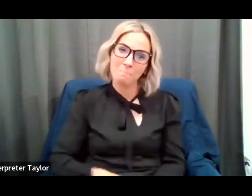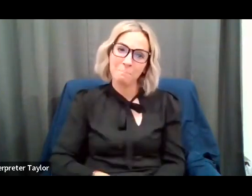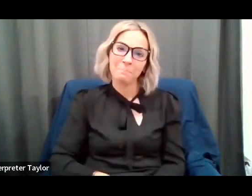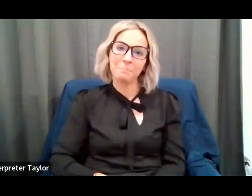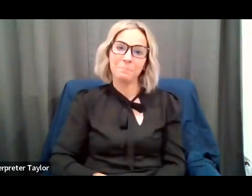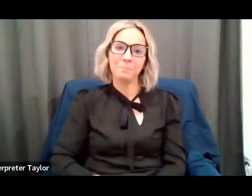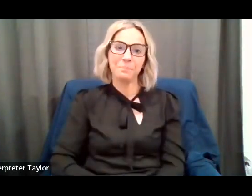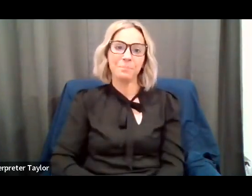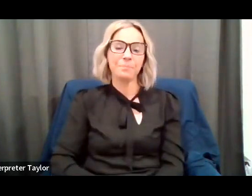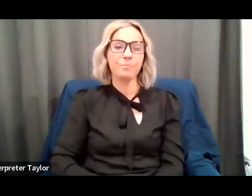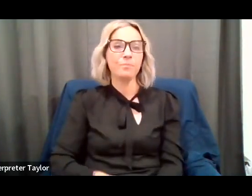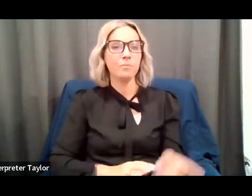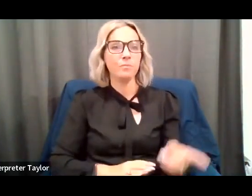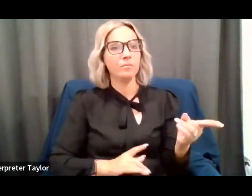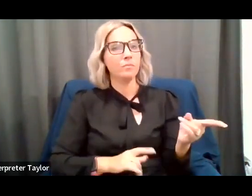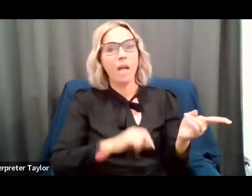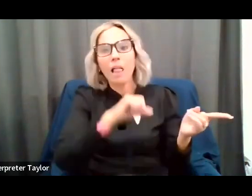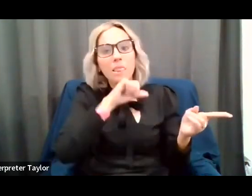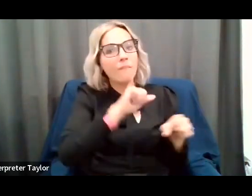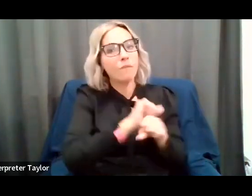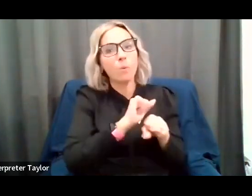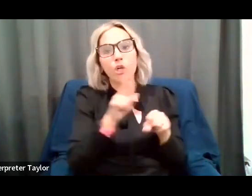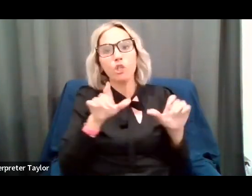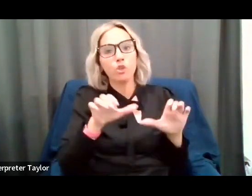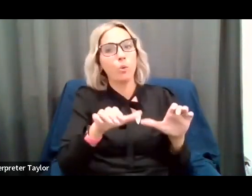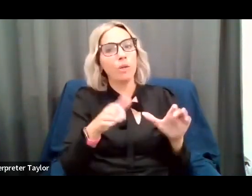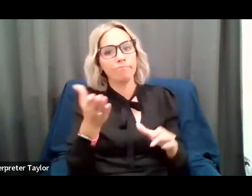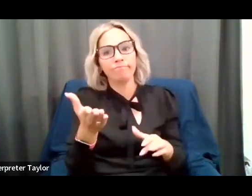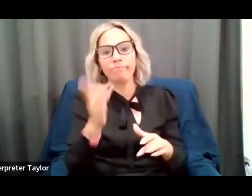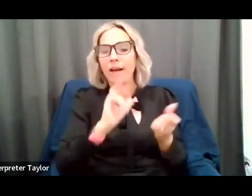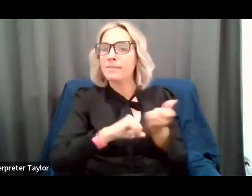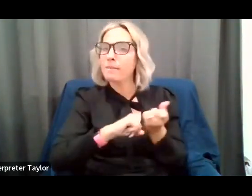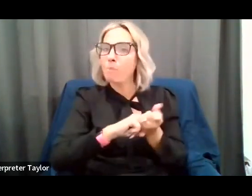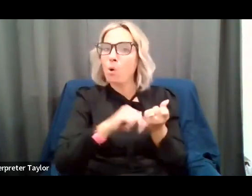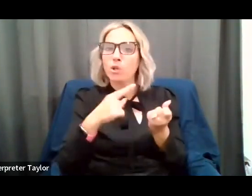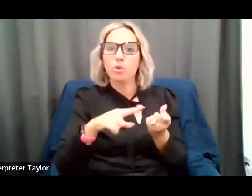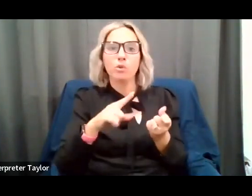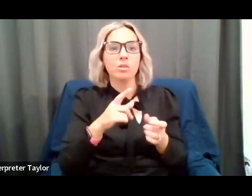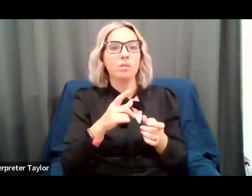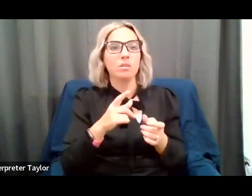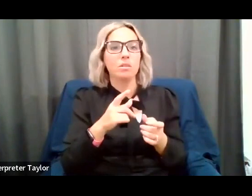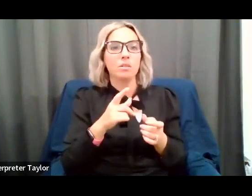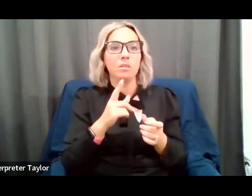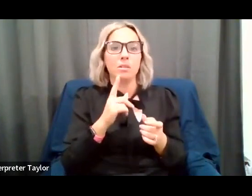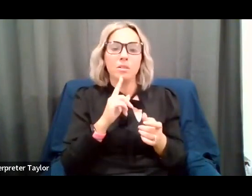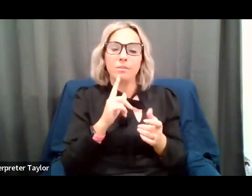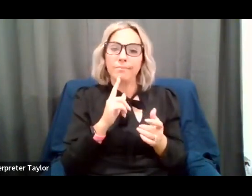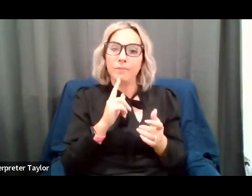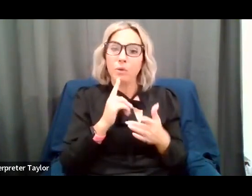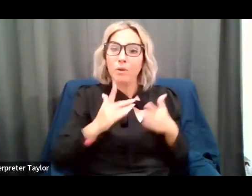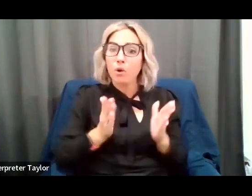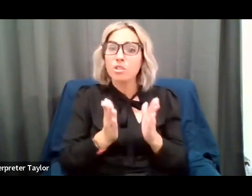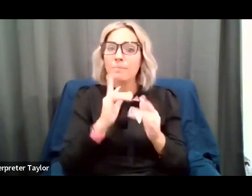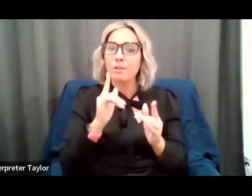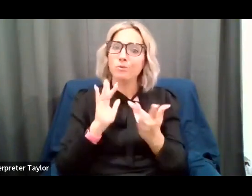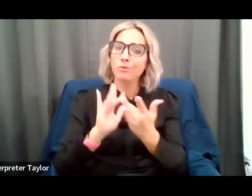I loved the work that y'all doing over there. If I can support y'all, anything y'all need from me. Just reach out. But I do have a question.